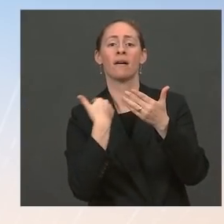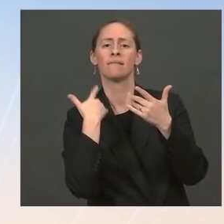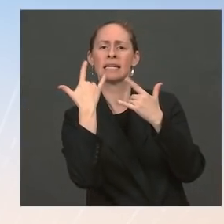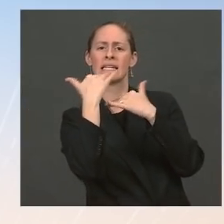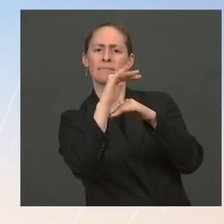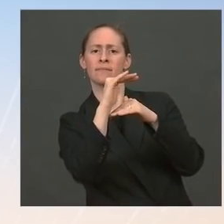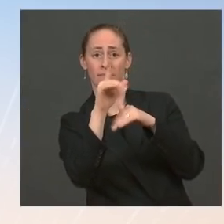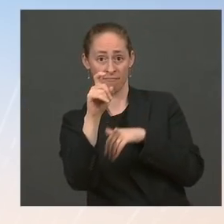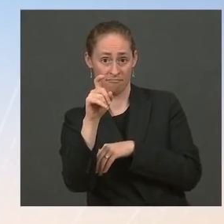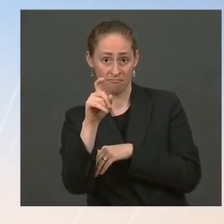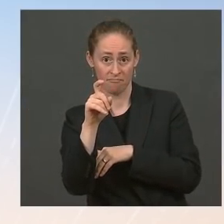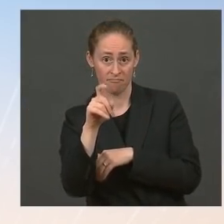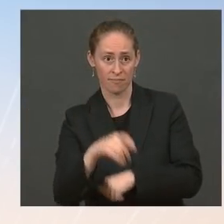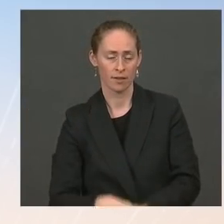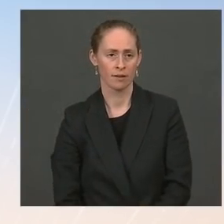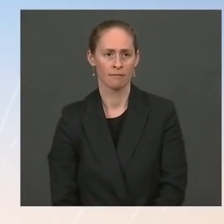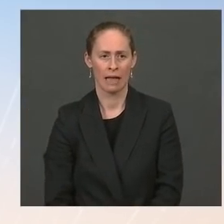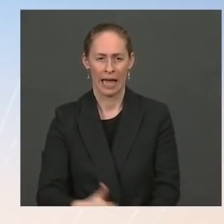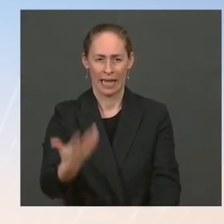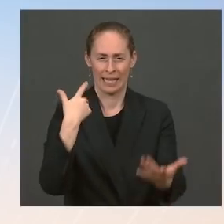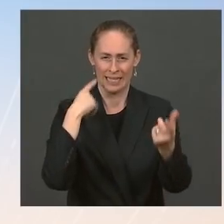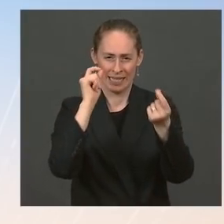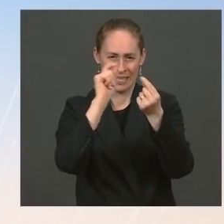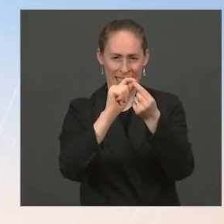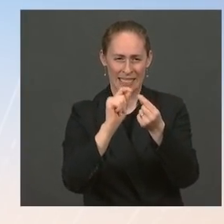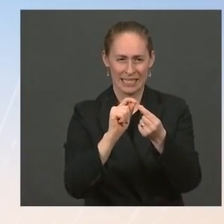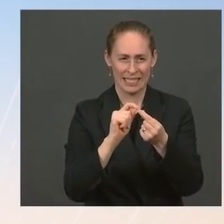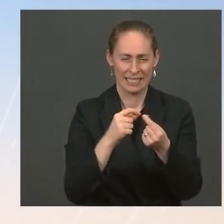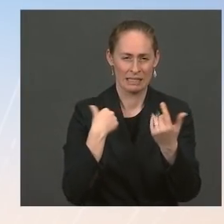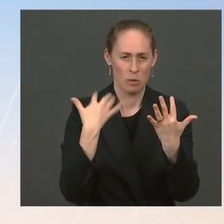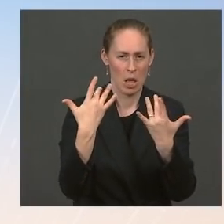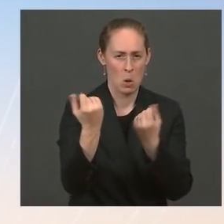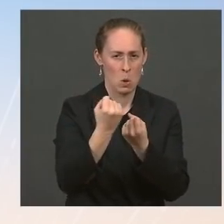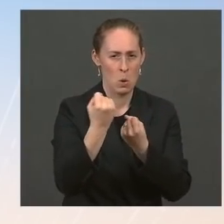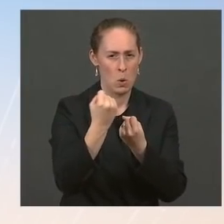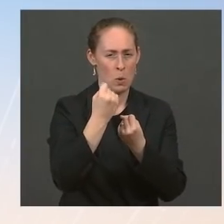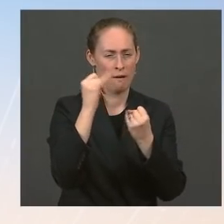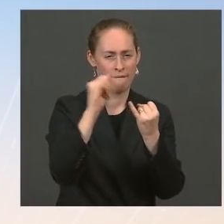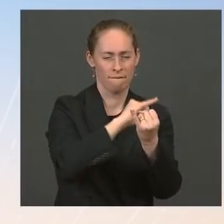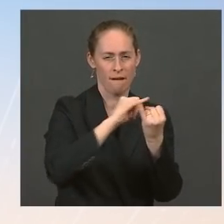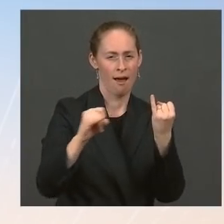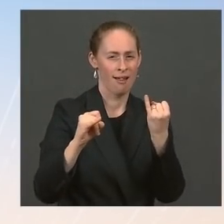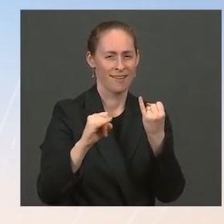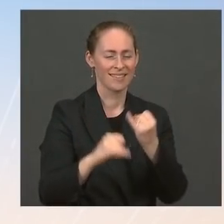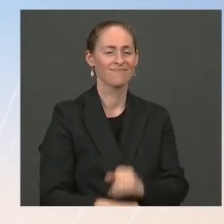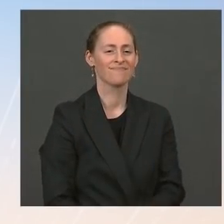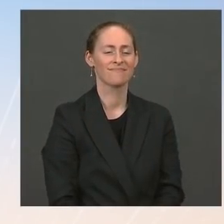that are being discussed as we're working to finalize it. The President -- again, this is a part of the bill that the President --